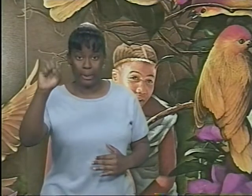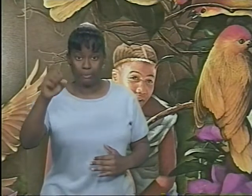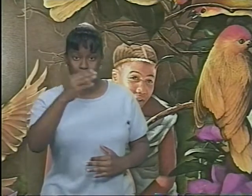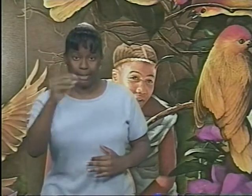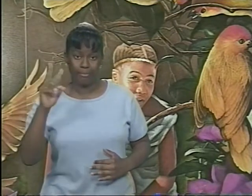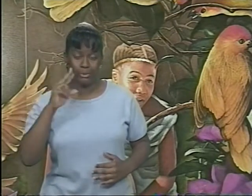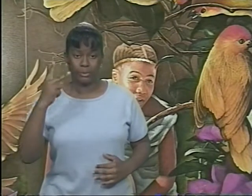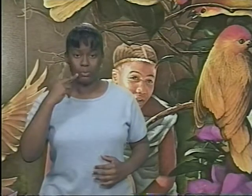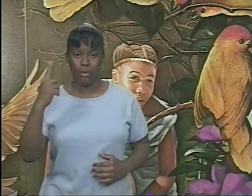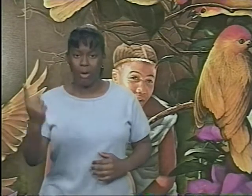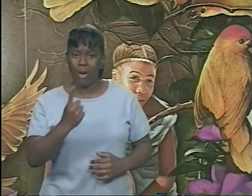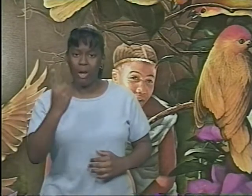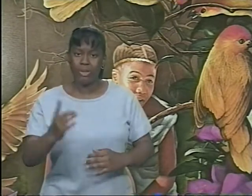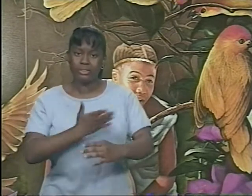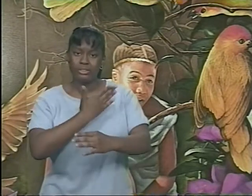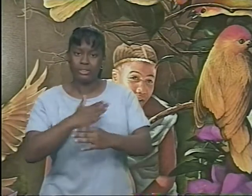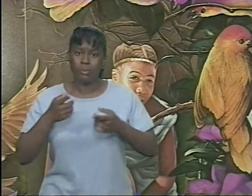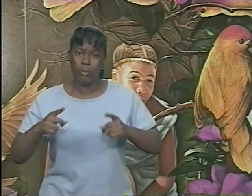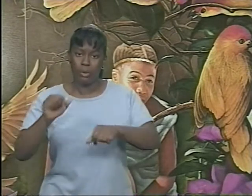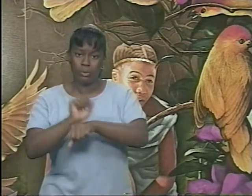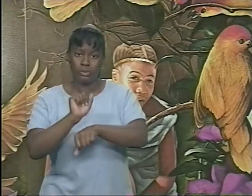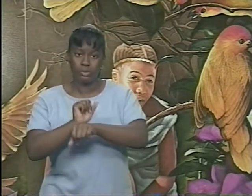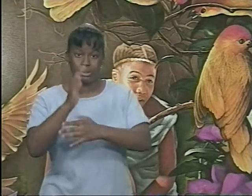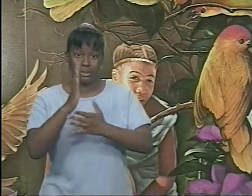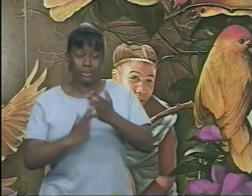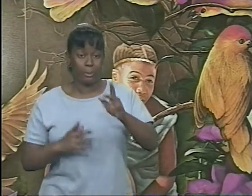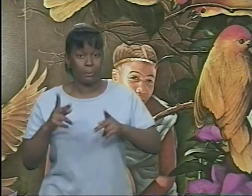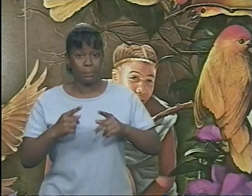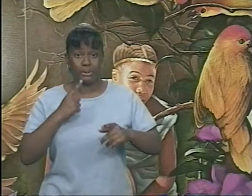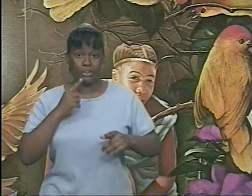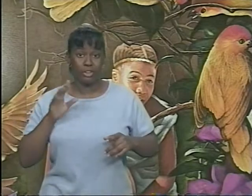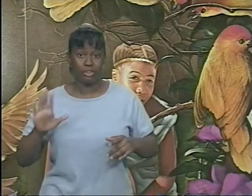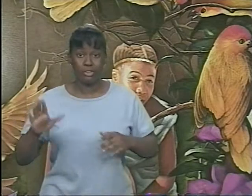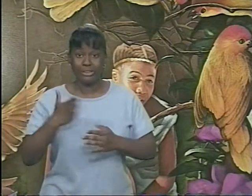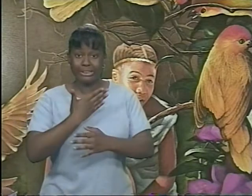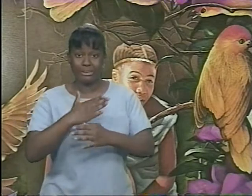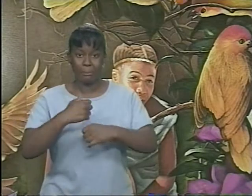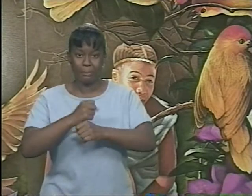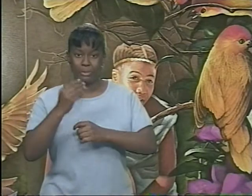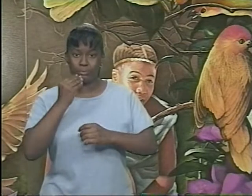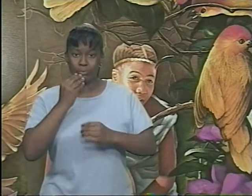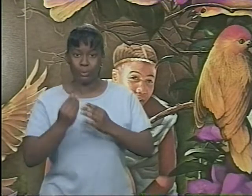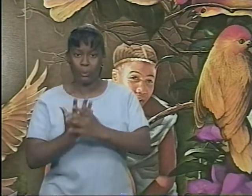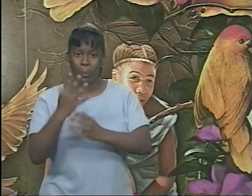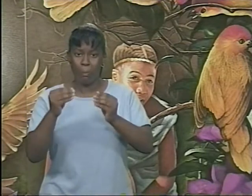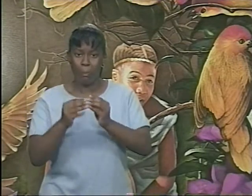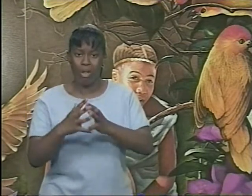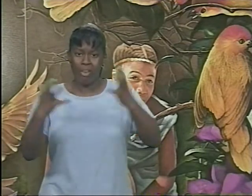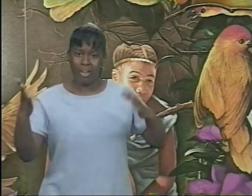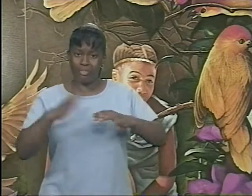grew millet, sunflowers, yams, and vegetables. She always sang as she worked, and some said it